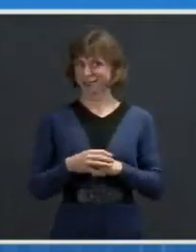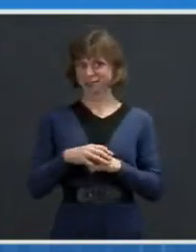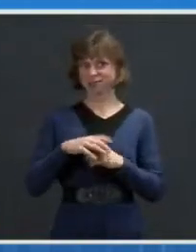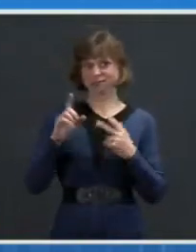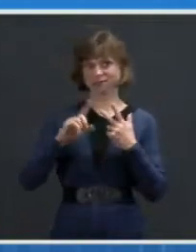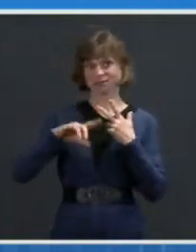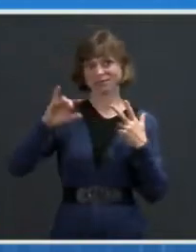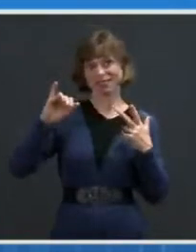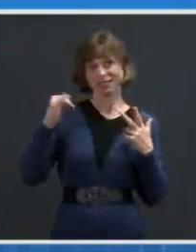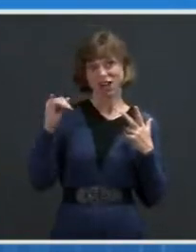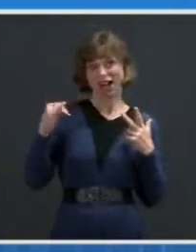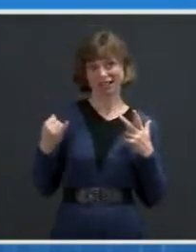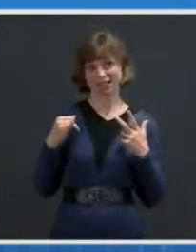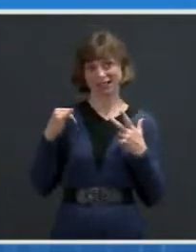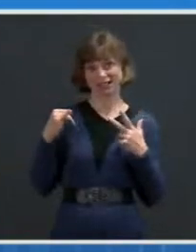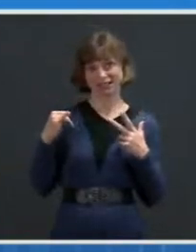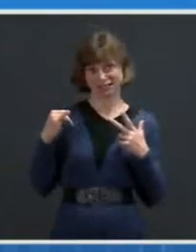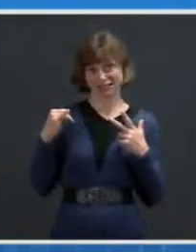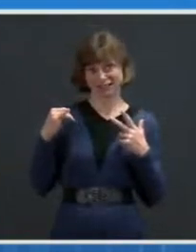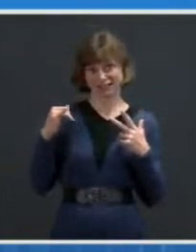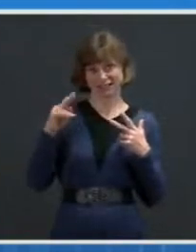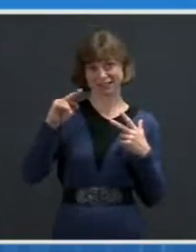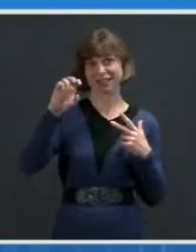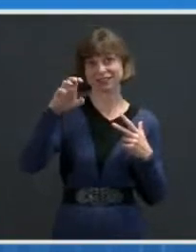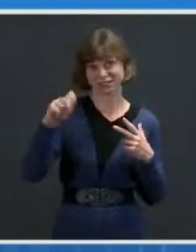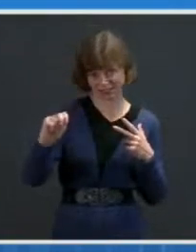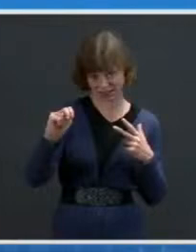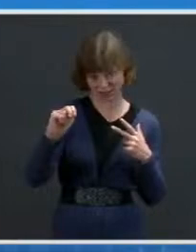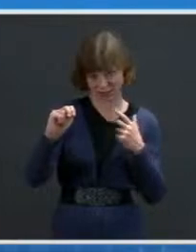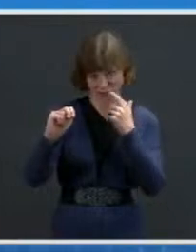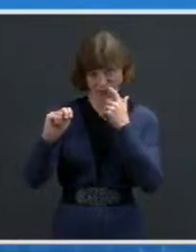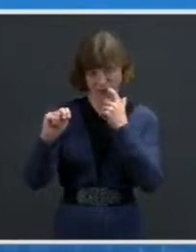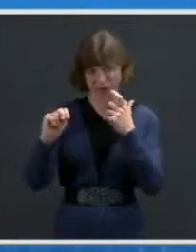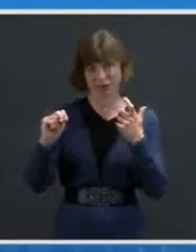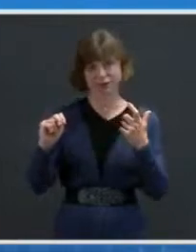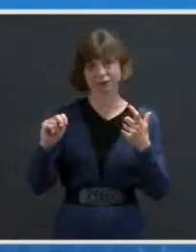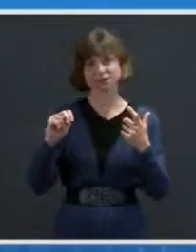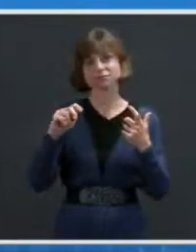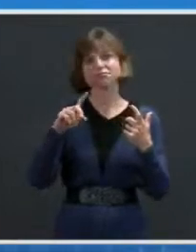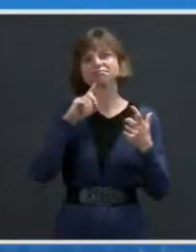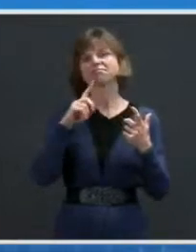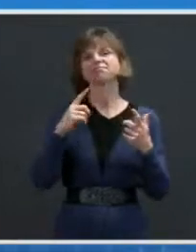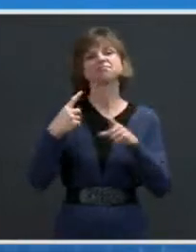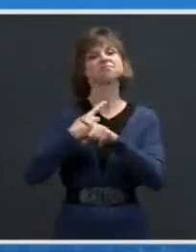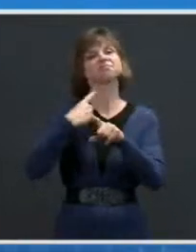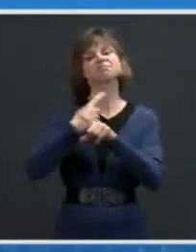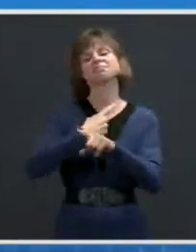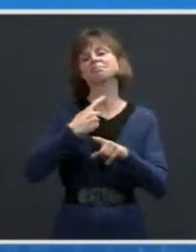VACCINES. NEXT SLIDE.